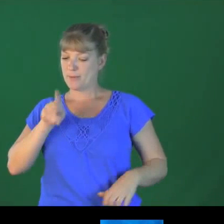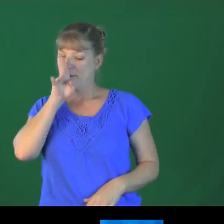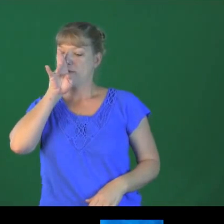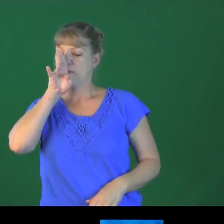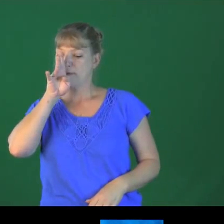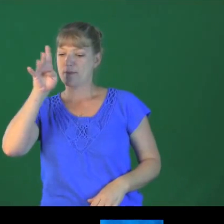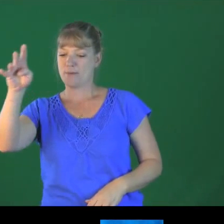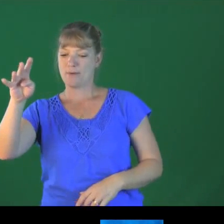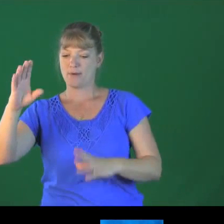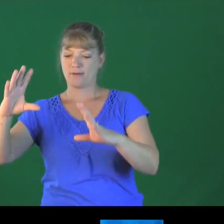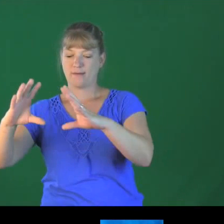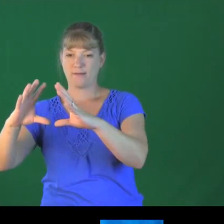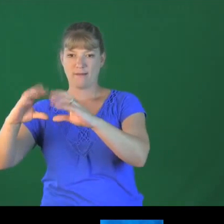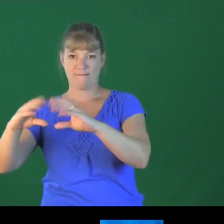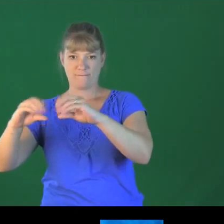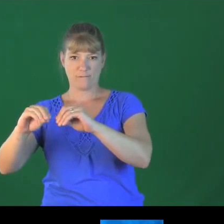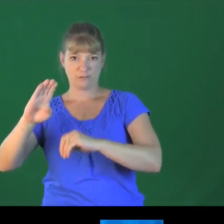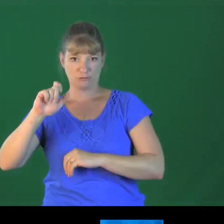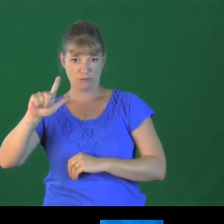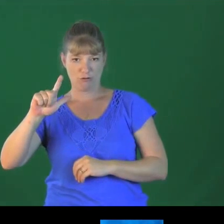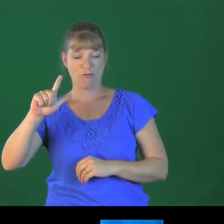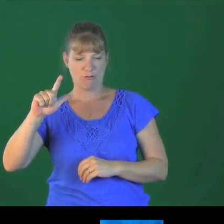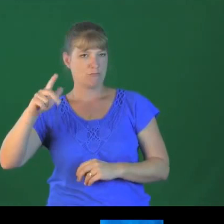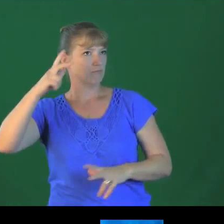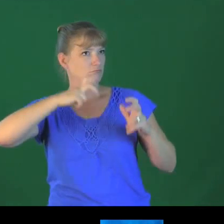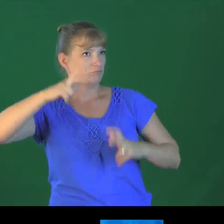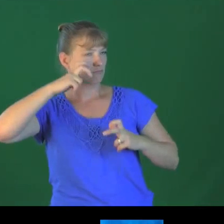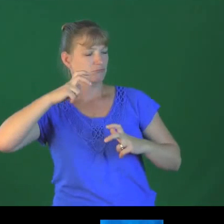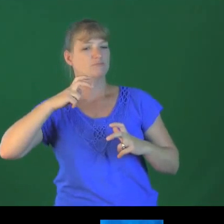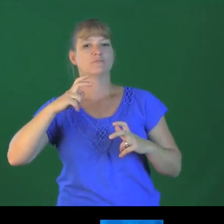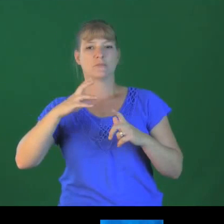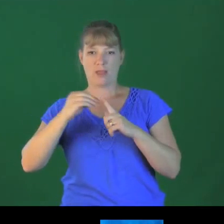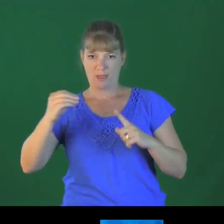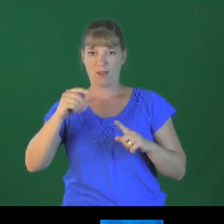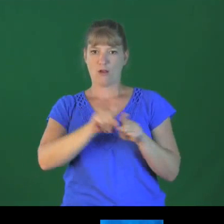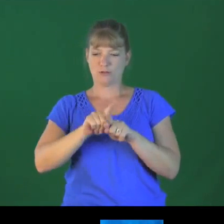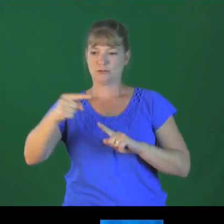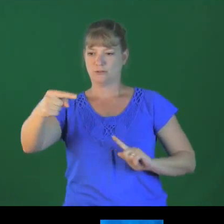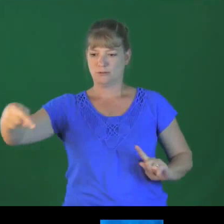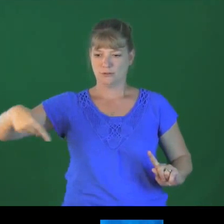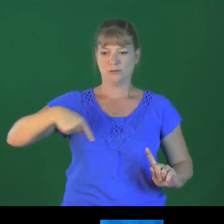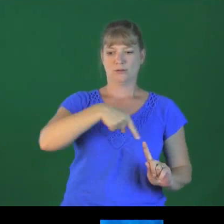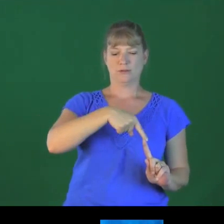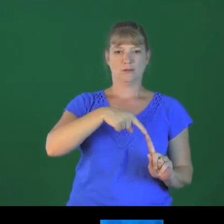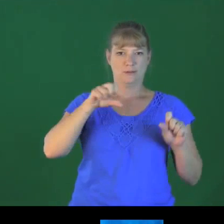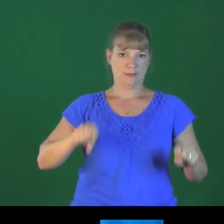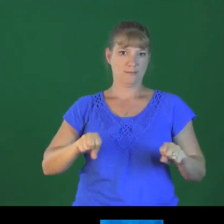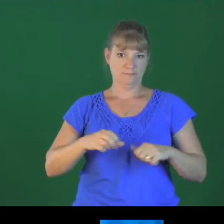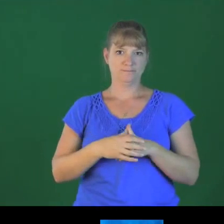to a conference call, to people listening, and then it also goes the other direction, as well.